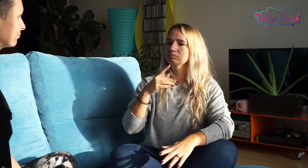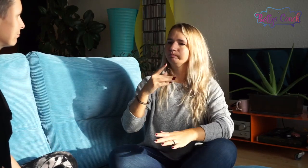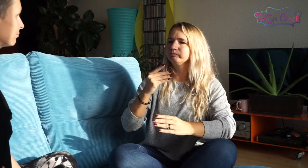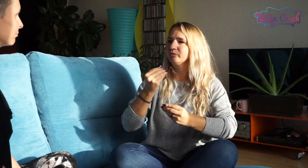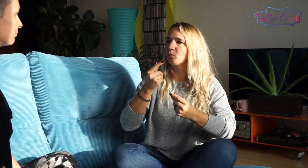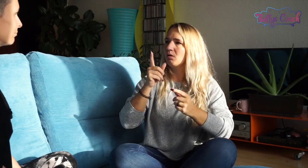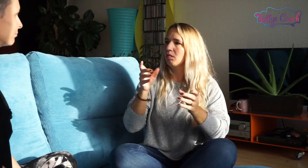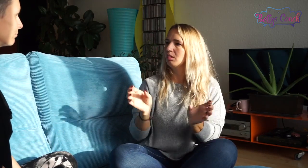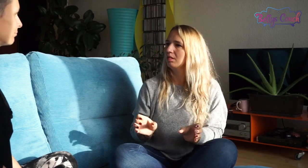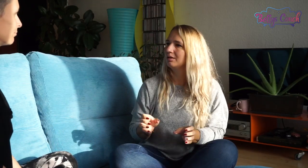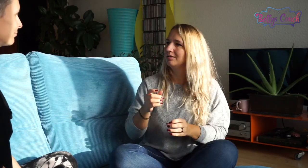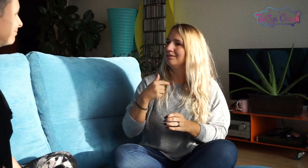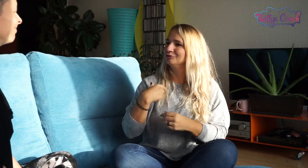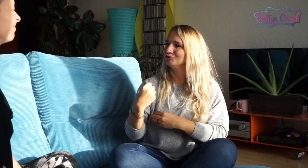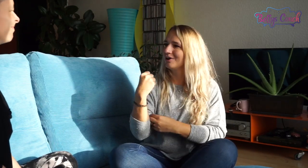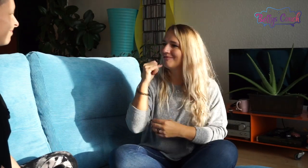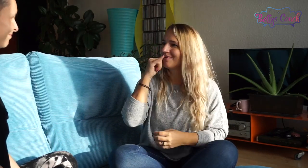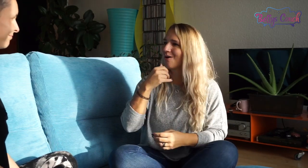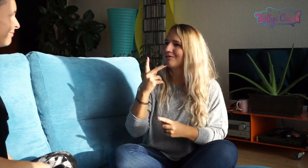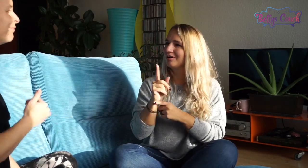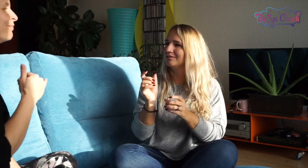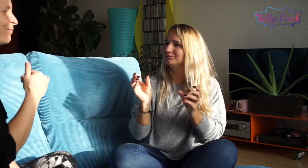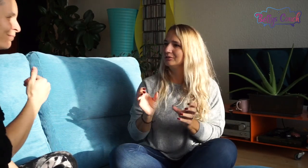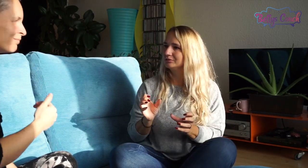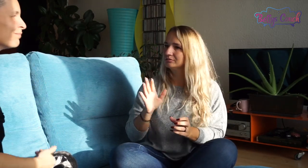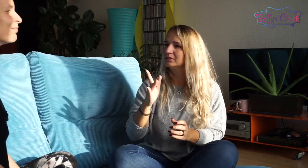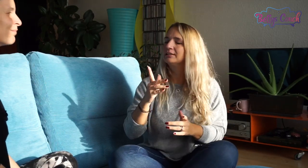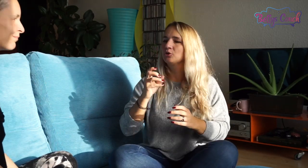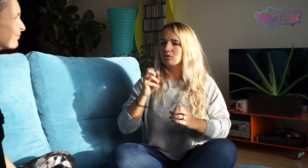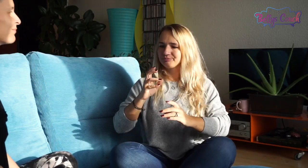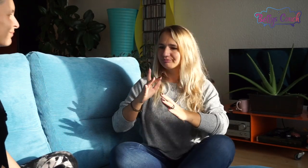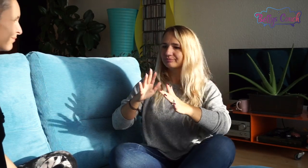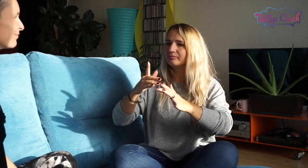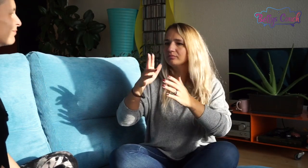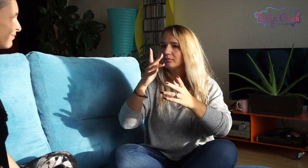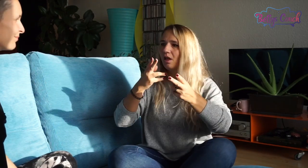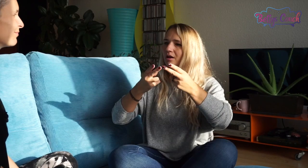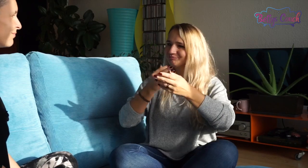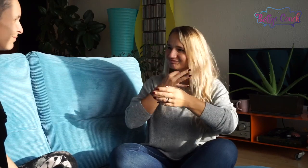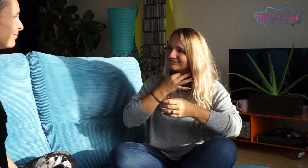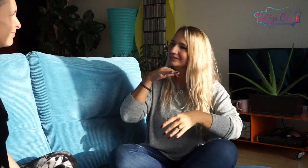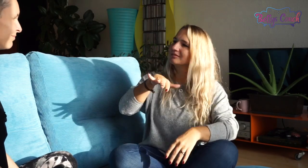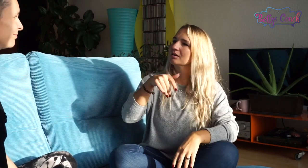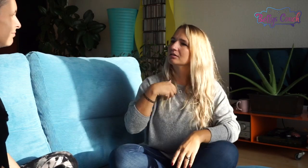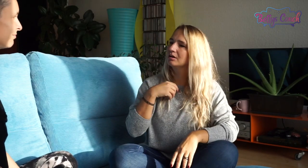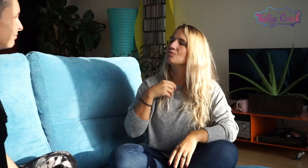And then he got really scared, in front of me as a strong woman